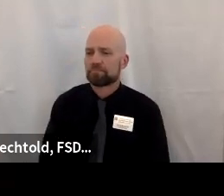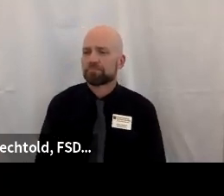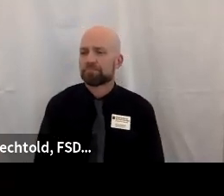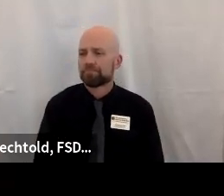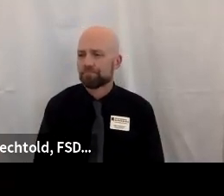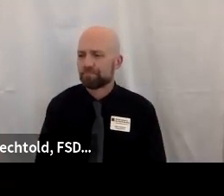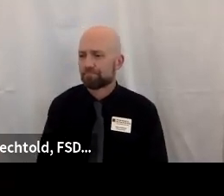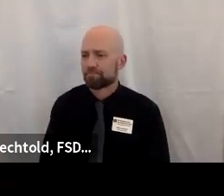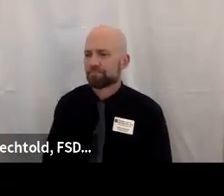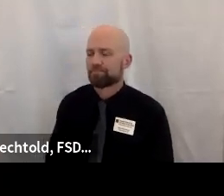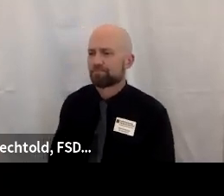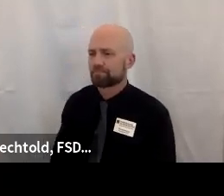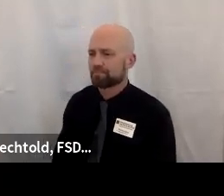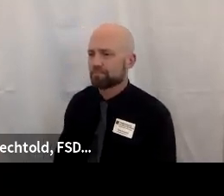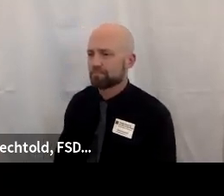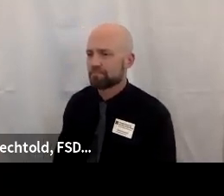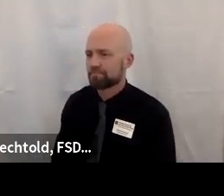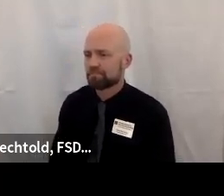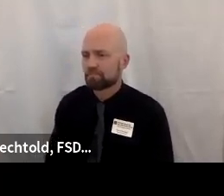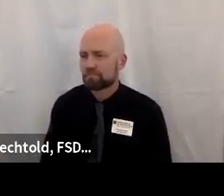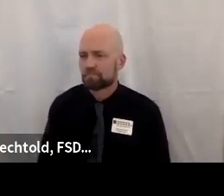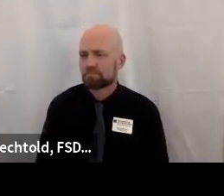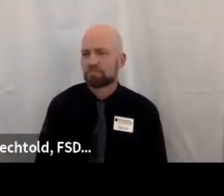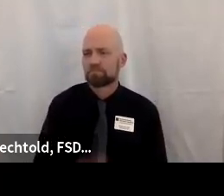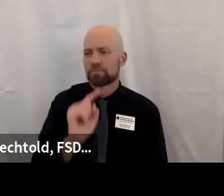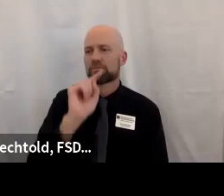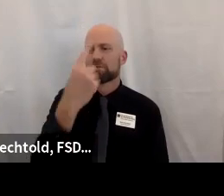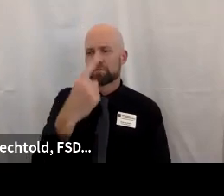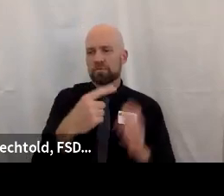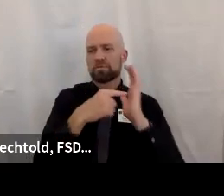Oh it's okay! C'mon Fran'll show you, see?